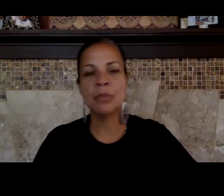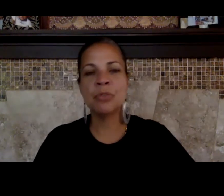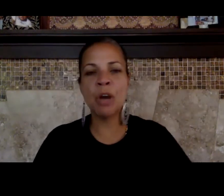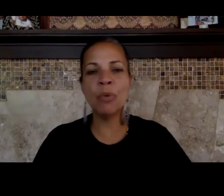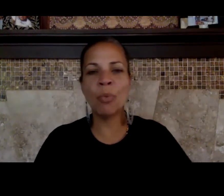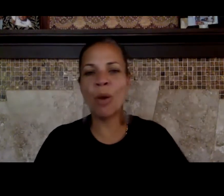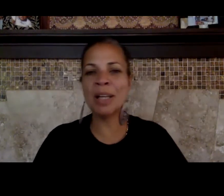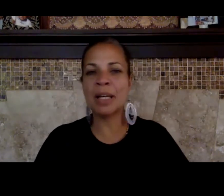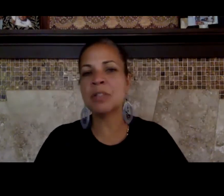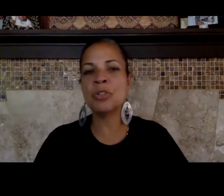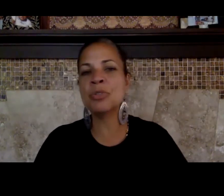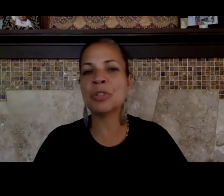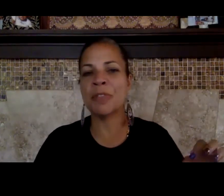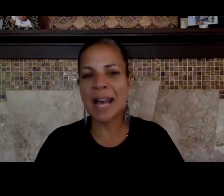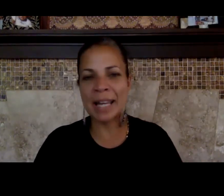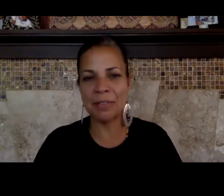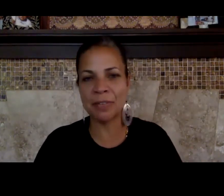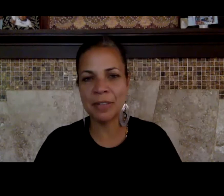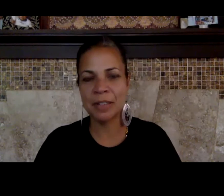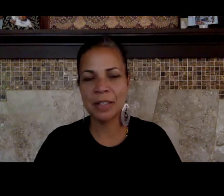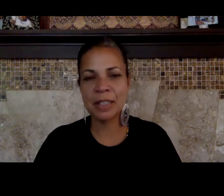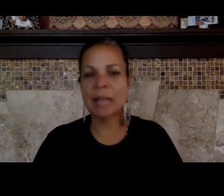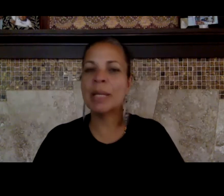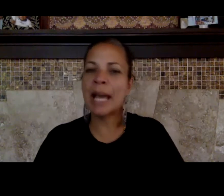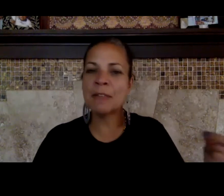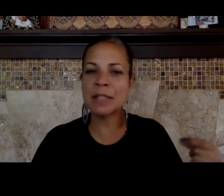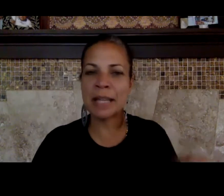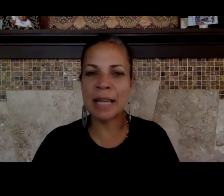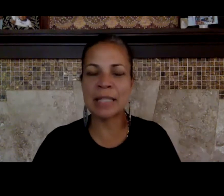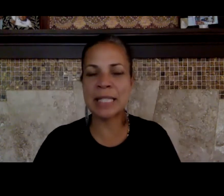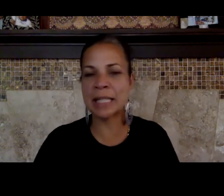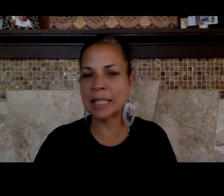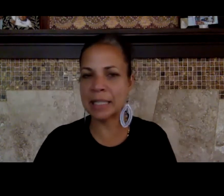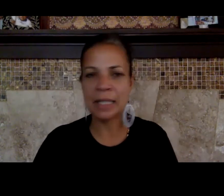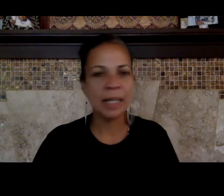don't want us to survive. Like we have to let that sink in.